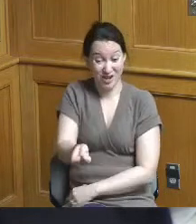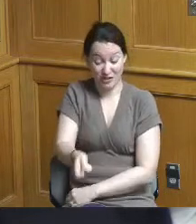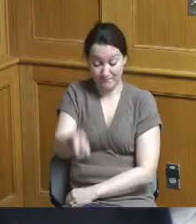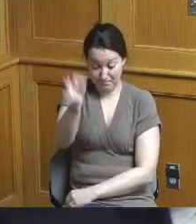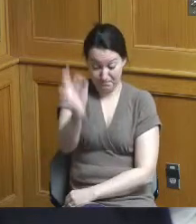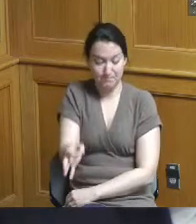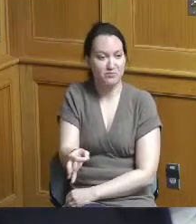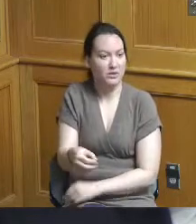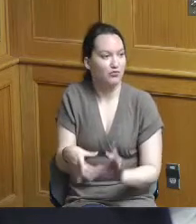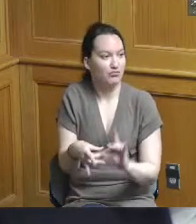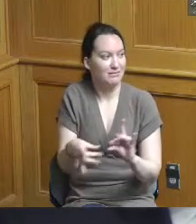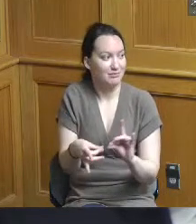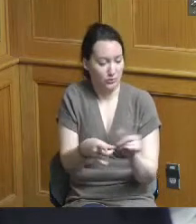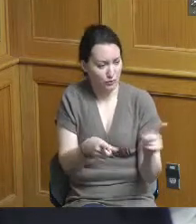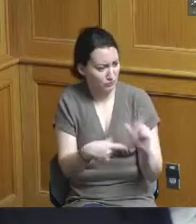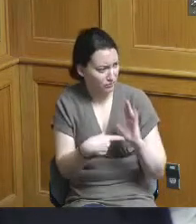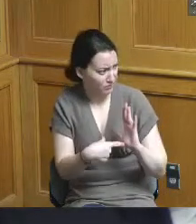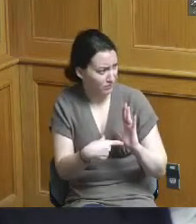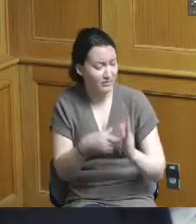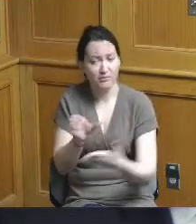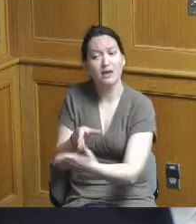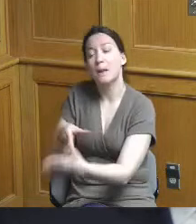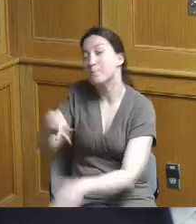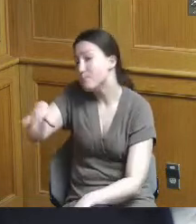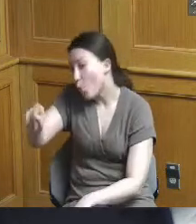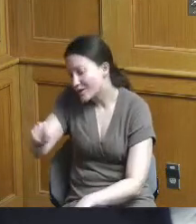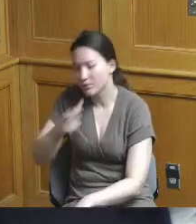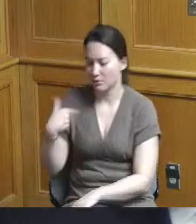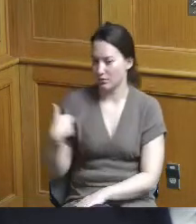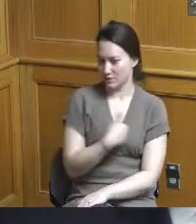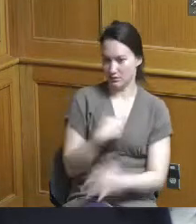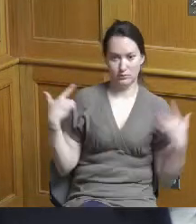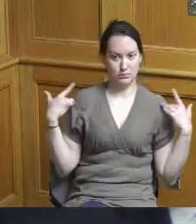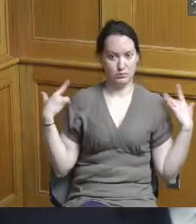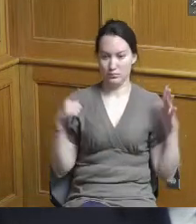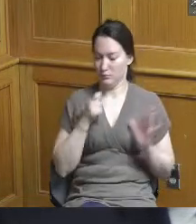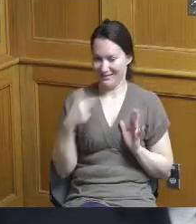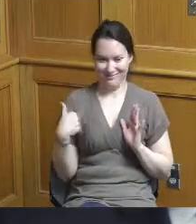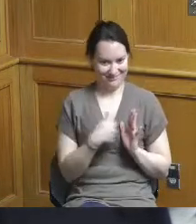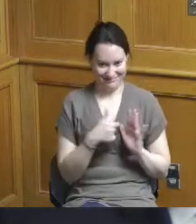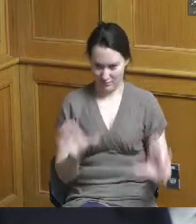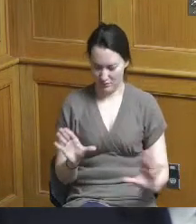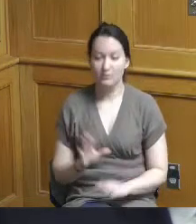you've kind of indicated here was it was against the port not against the county but this was the